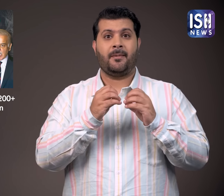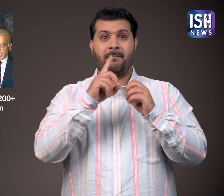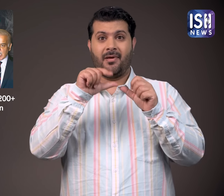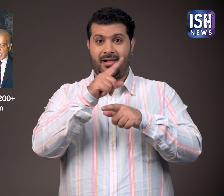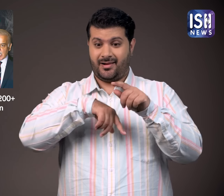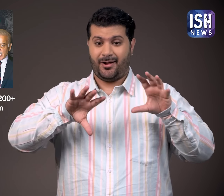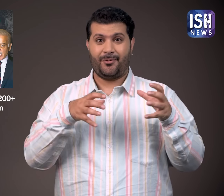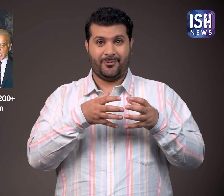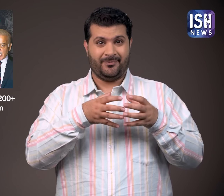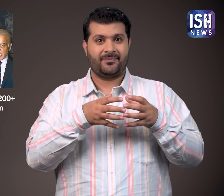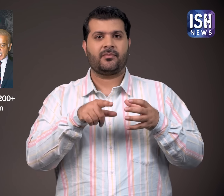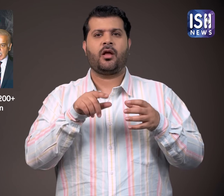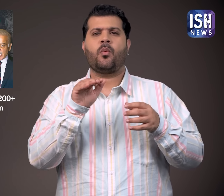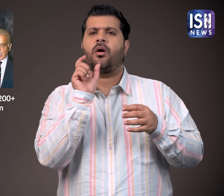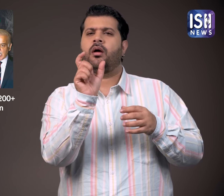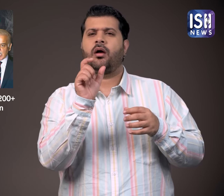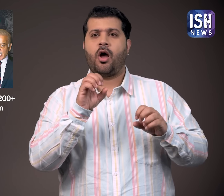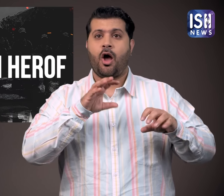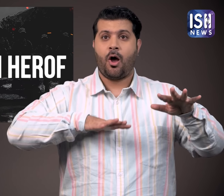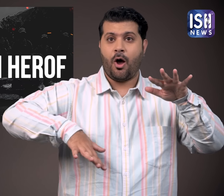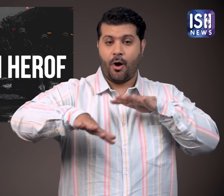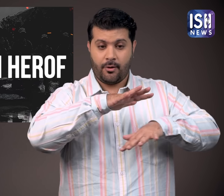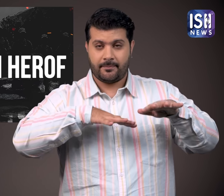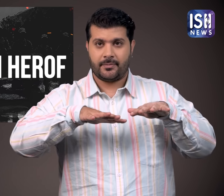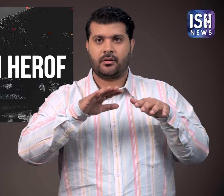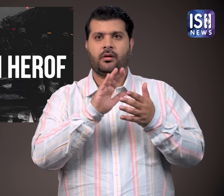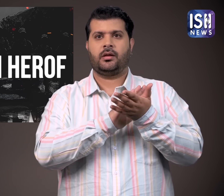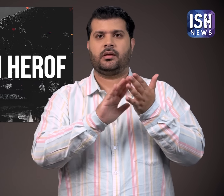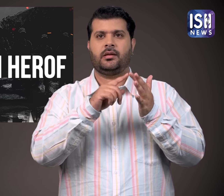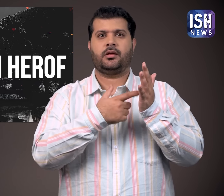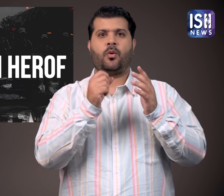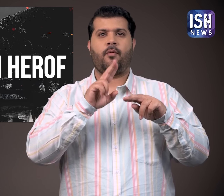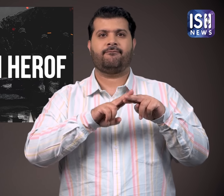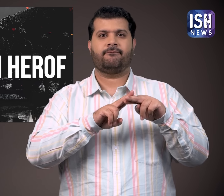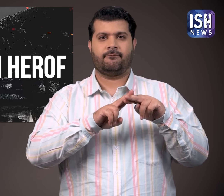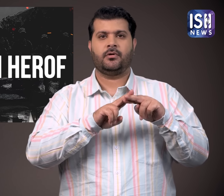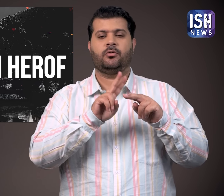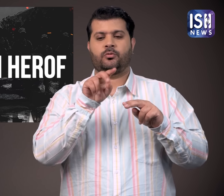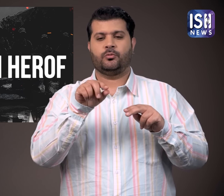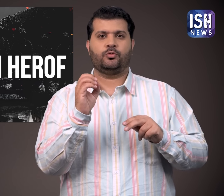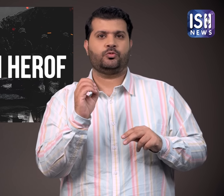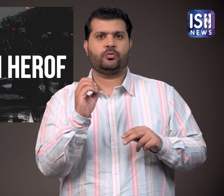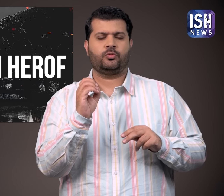The BLA is calling these attacks “Operation Herof, Phase 2.0”.